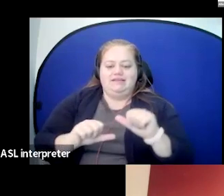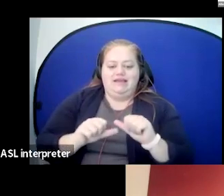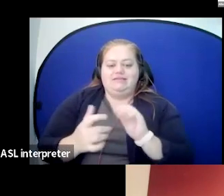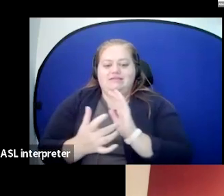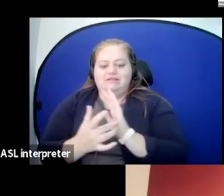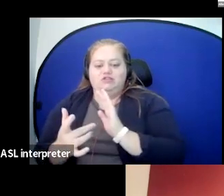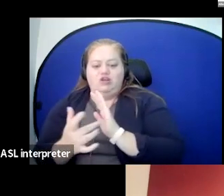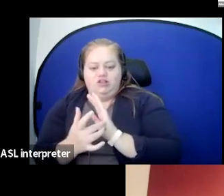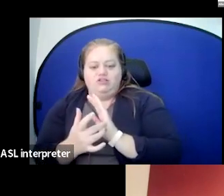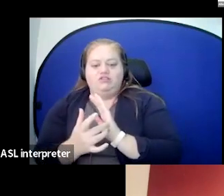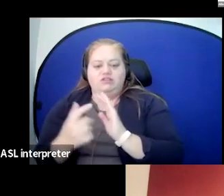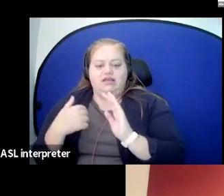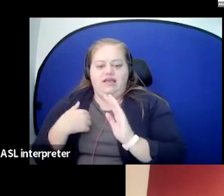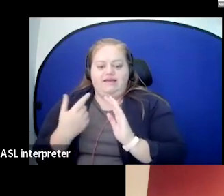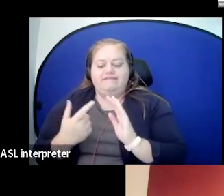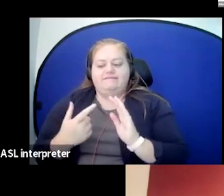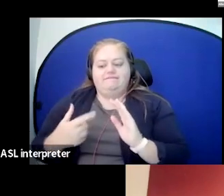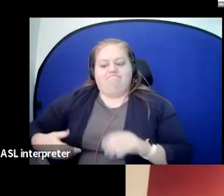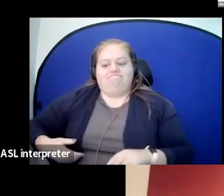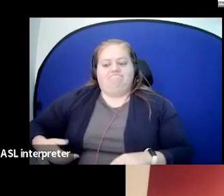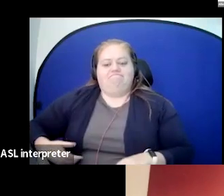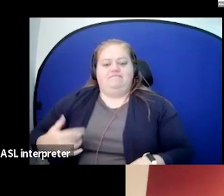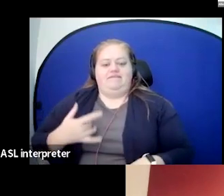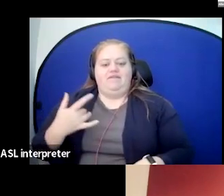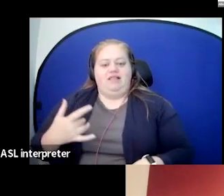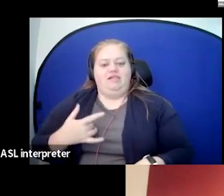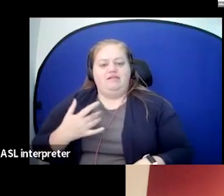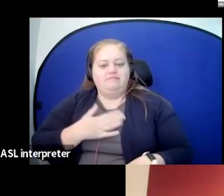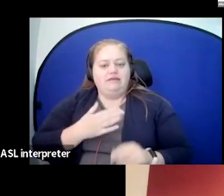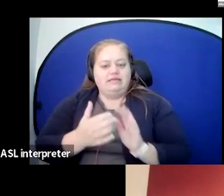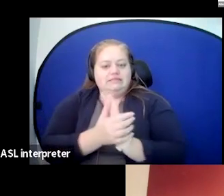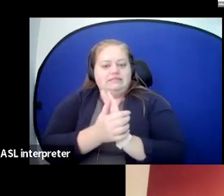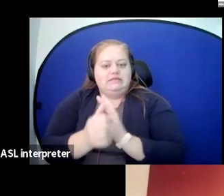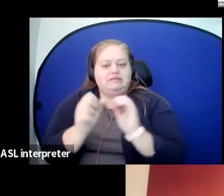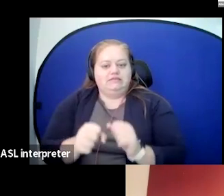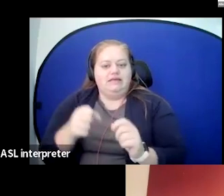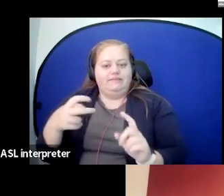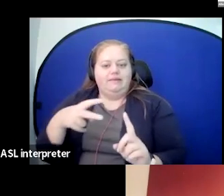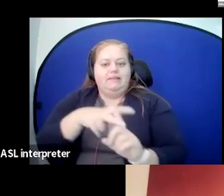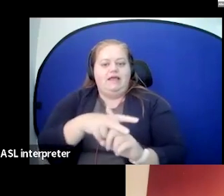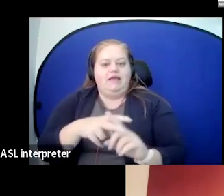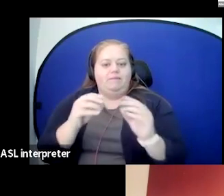I've developed a sense of where my skills could be applied meaningfully.